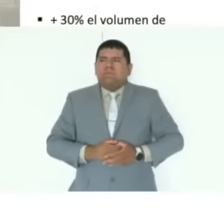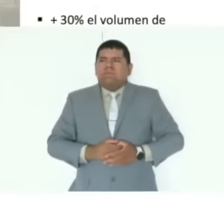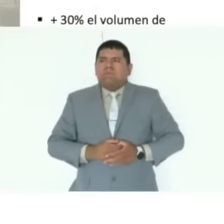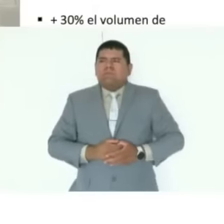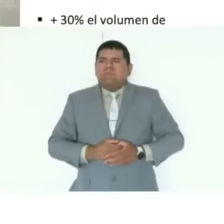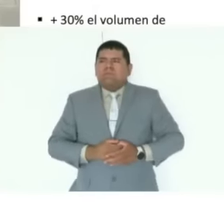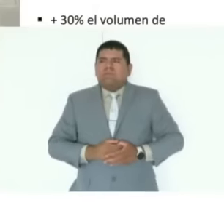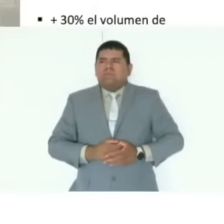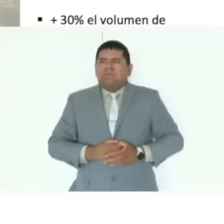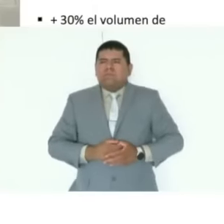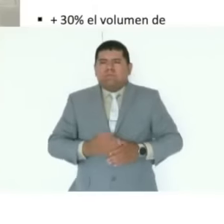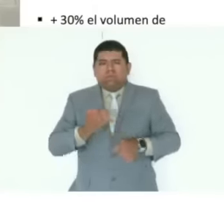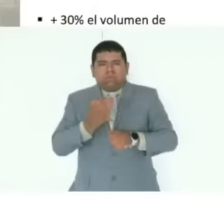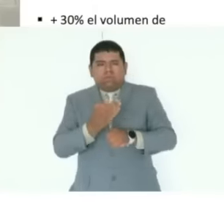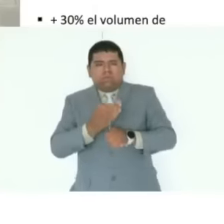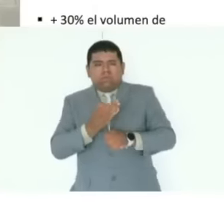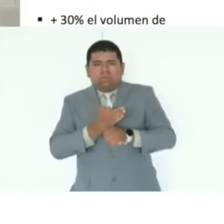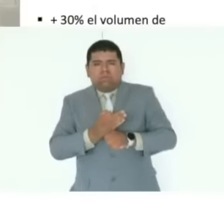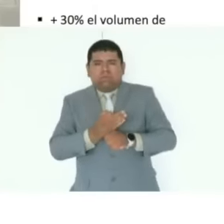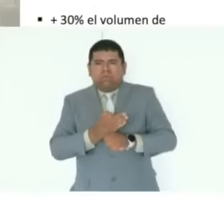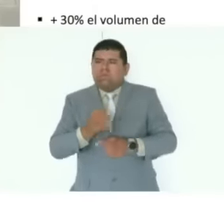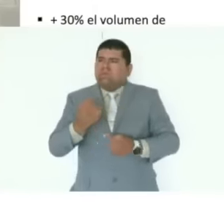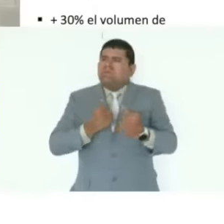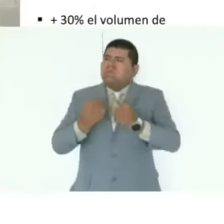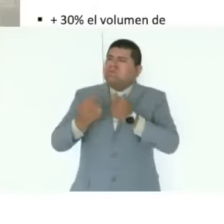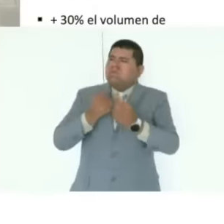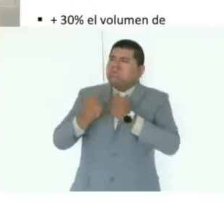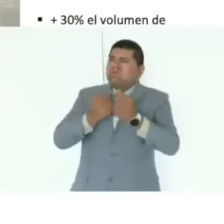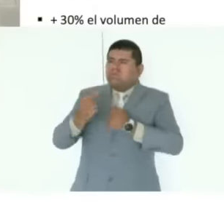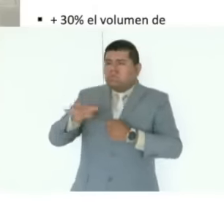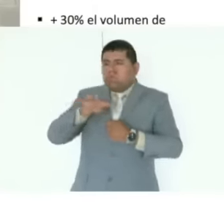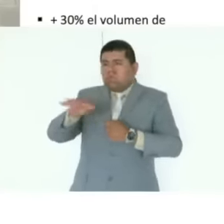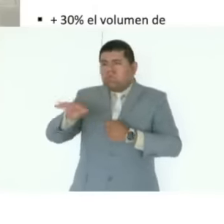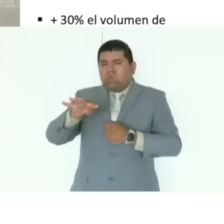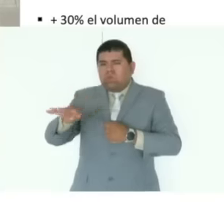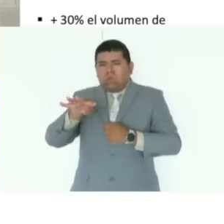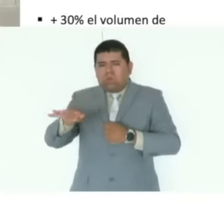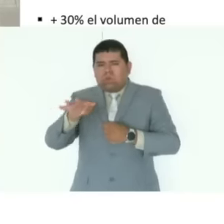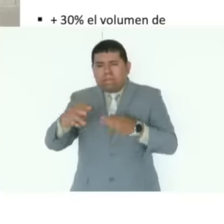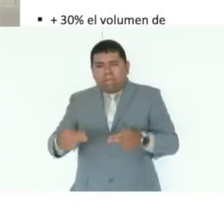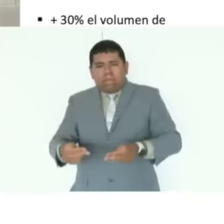The participation of 19 national and international airlines is currently being negotiated